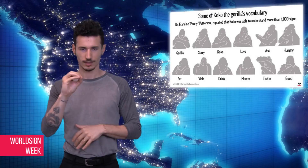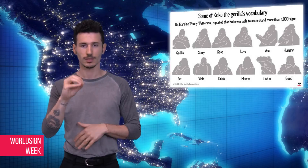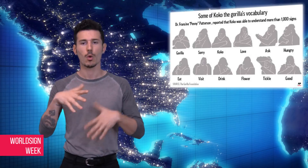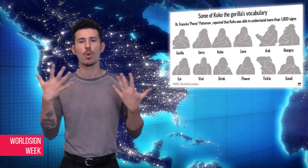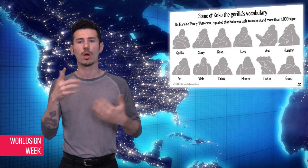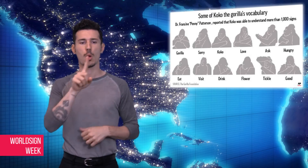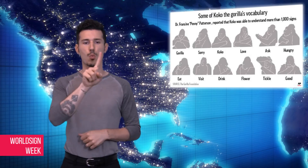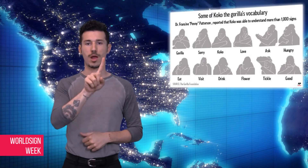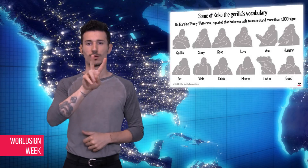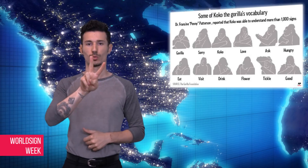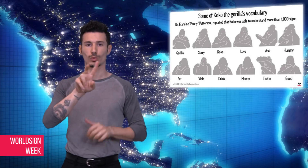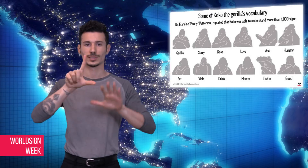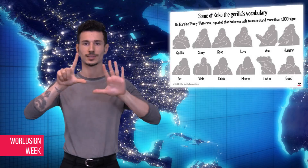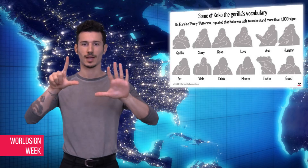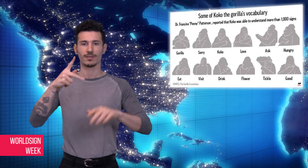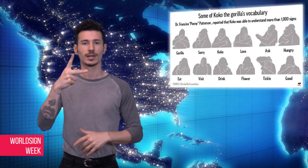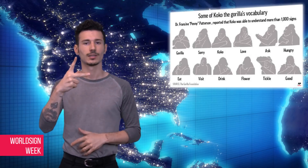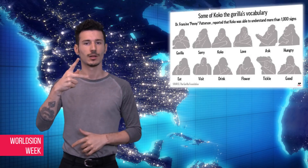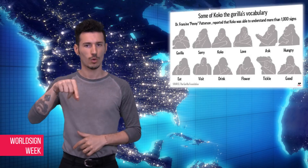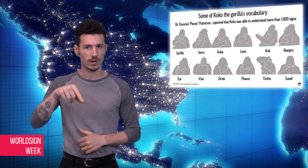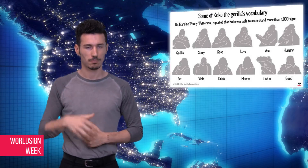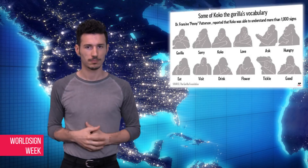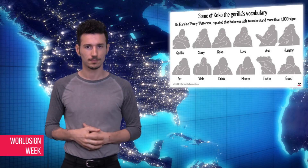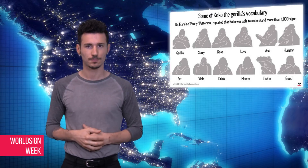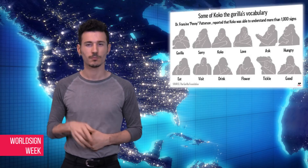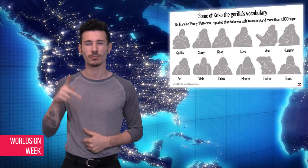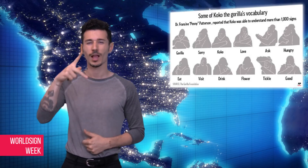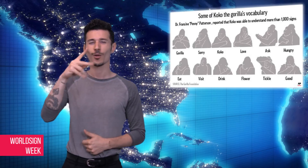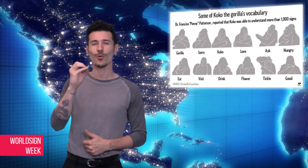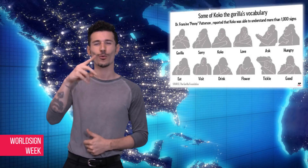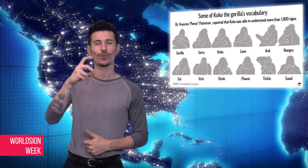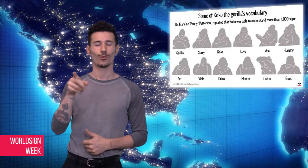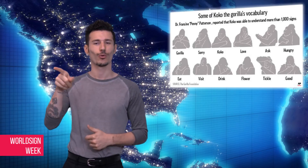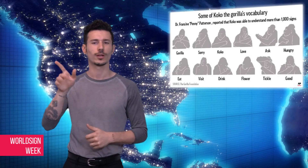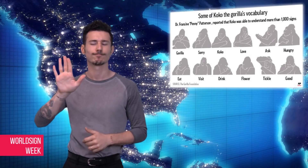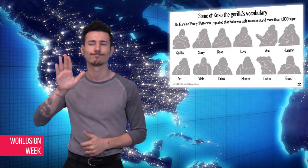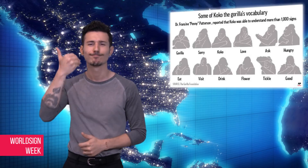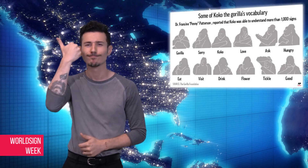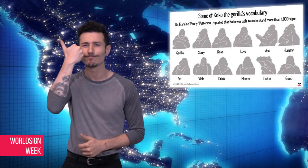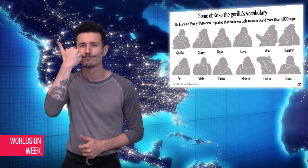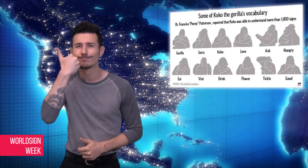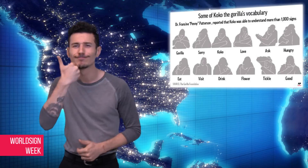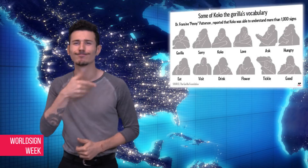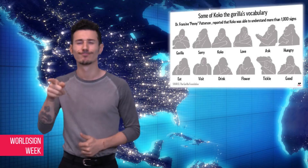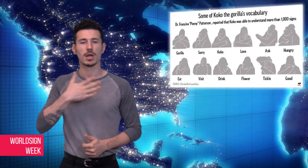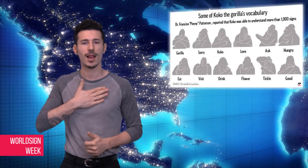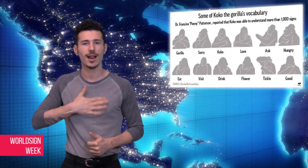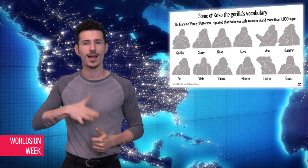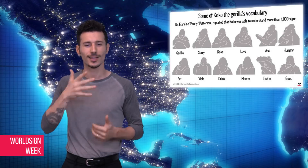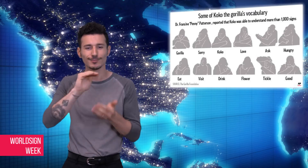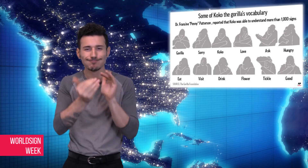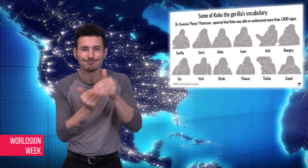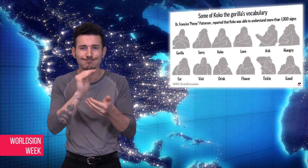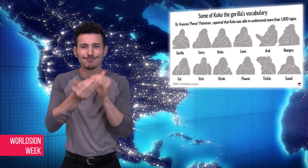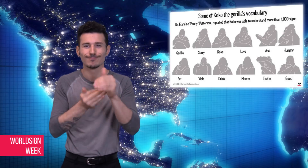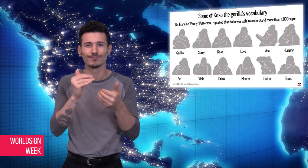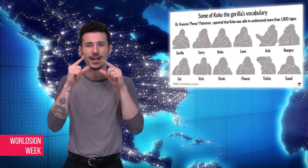gentle, liked to fuss over pet cats, and watch movies and TV.